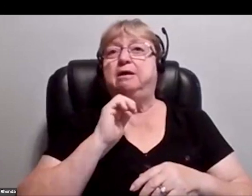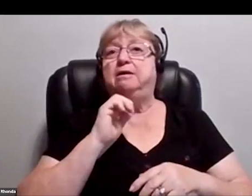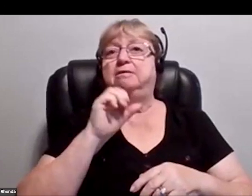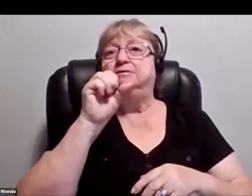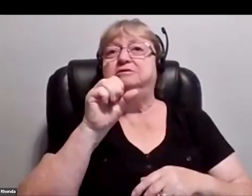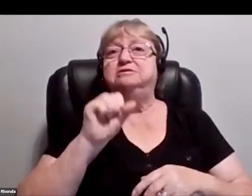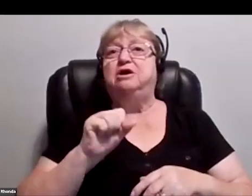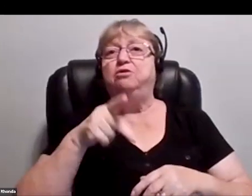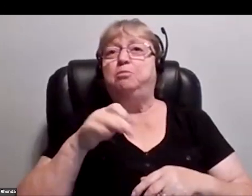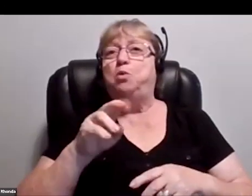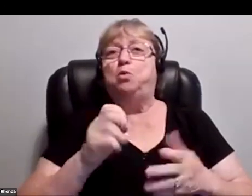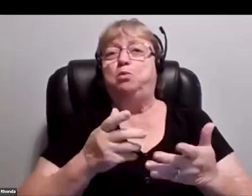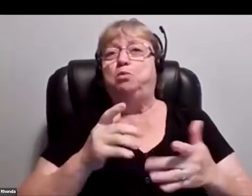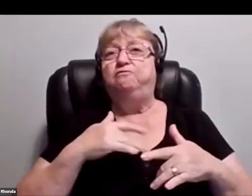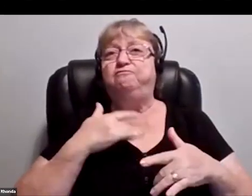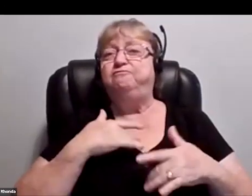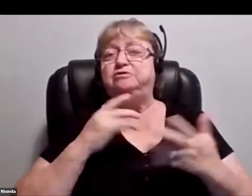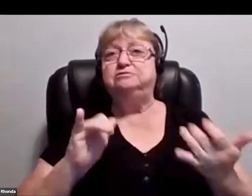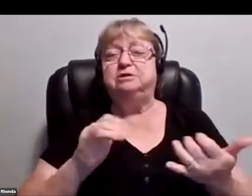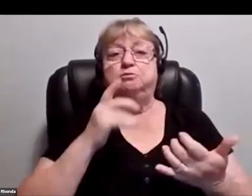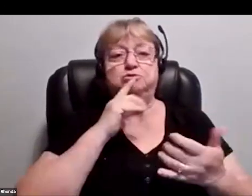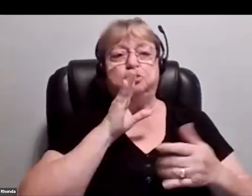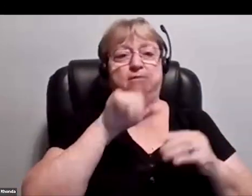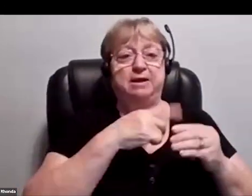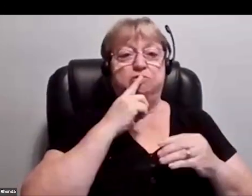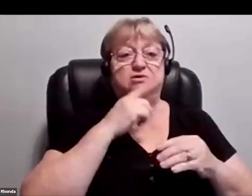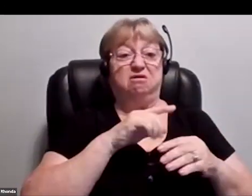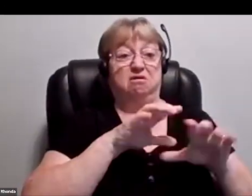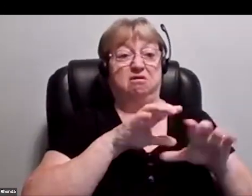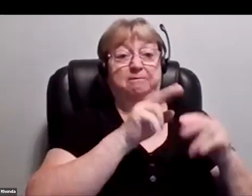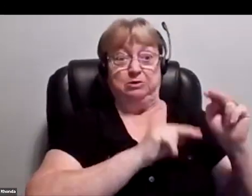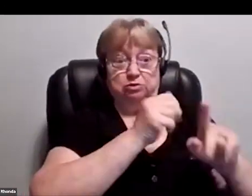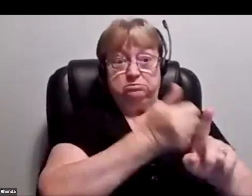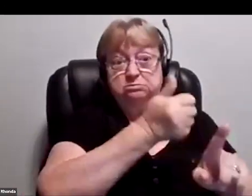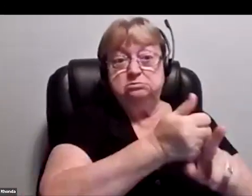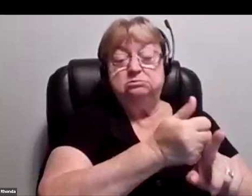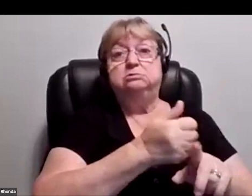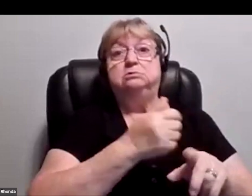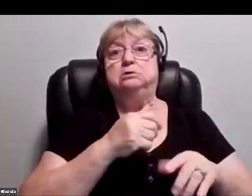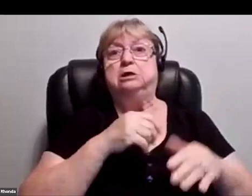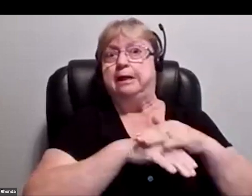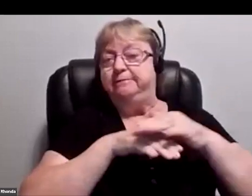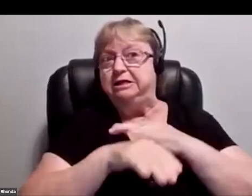talk a bit about the station, the accommodations, and daily routines of people who work here. We'll mention amenities and social life